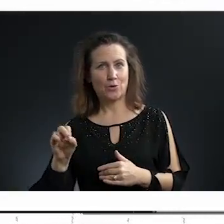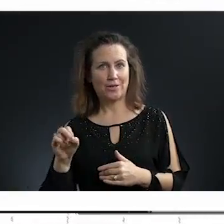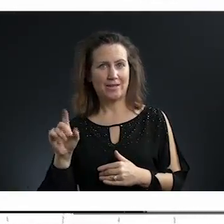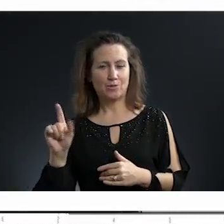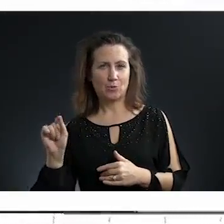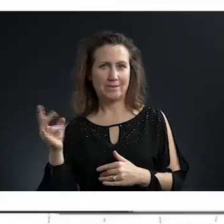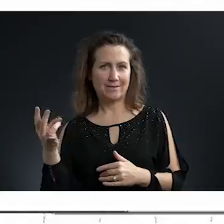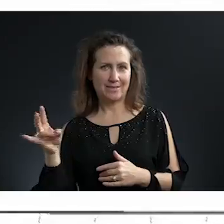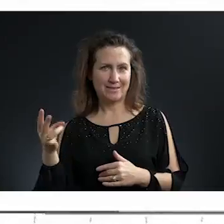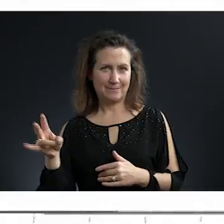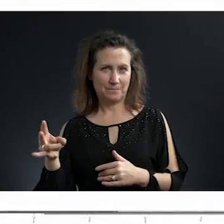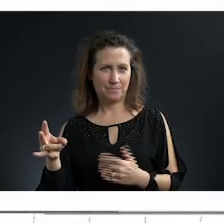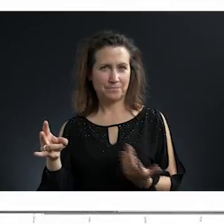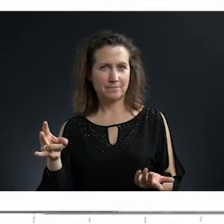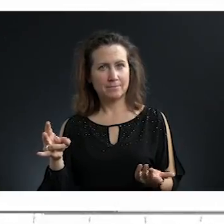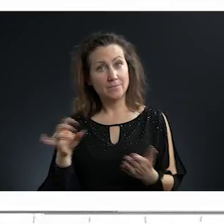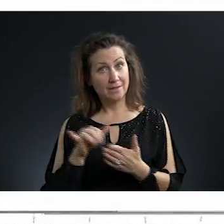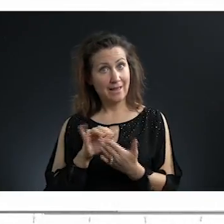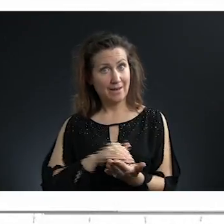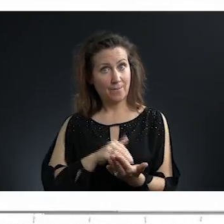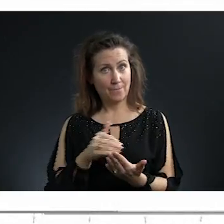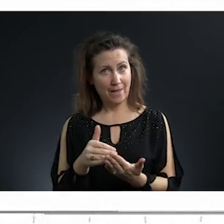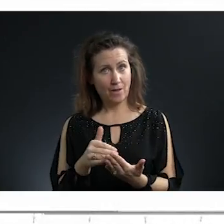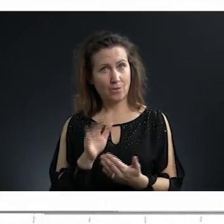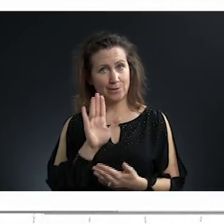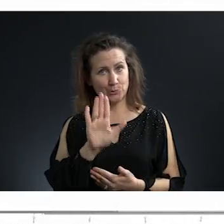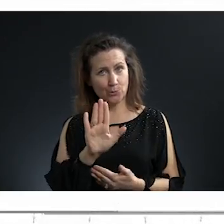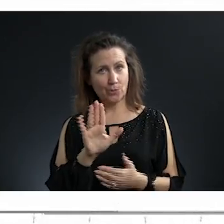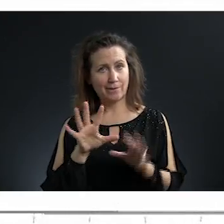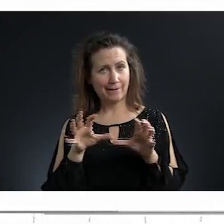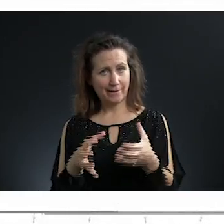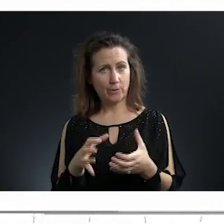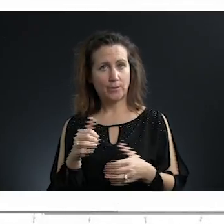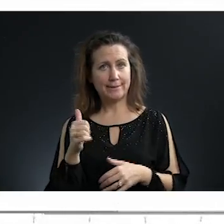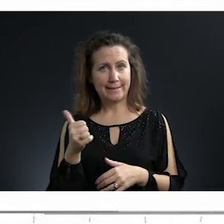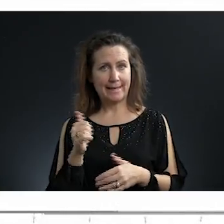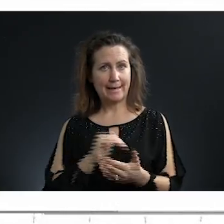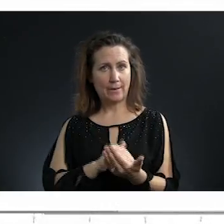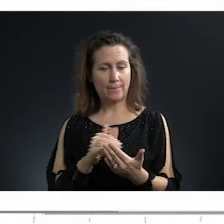2017 so that amount is your category 10 amount on the first page